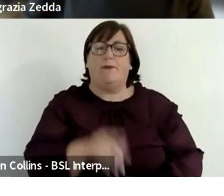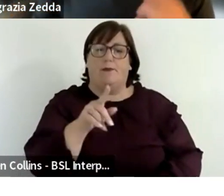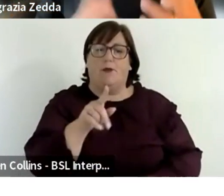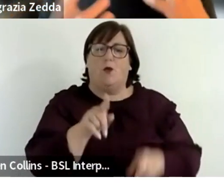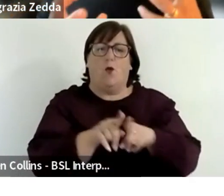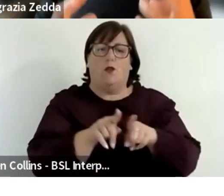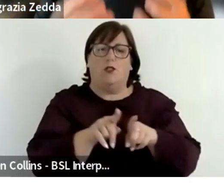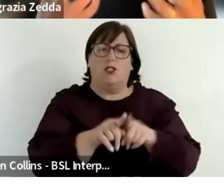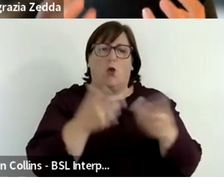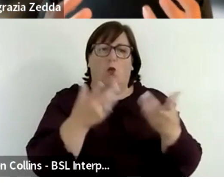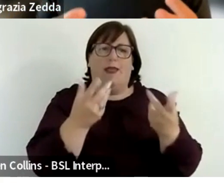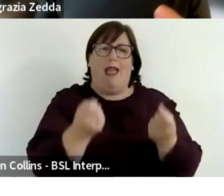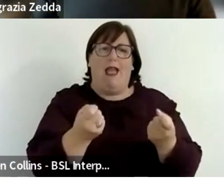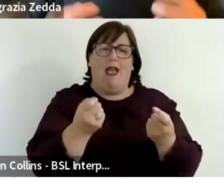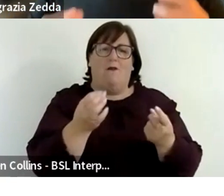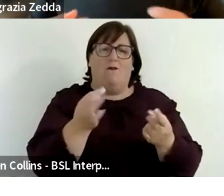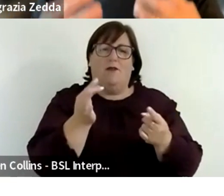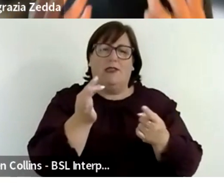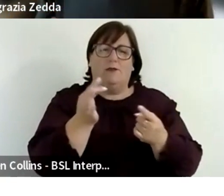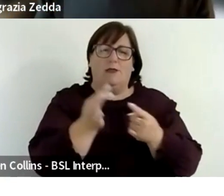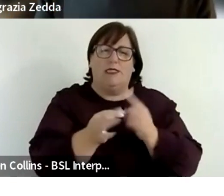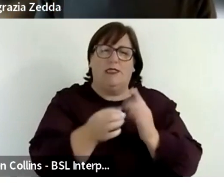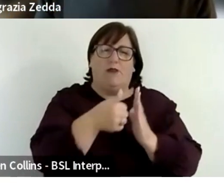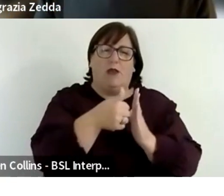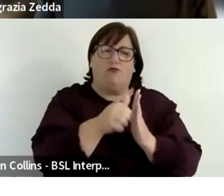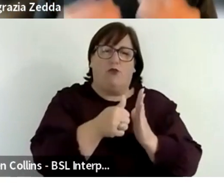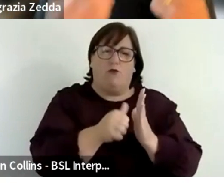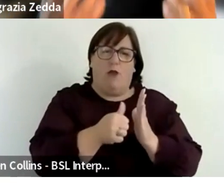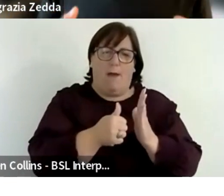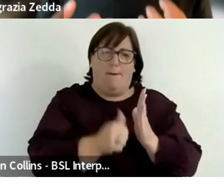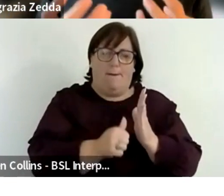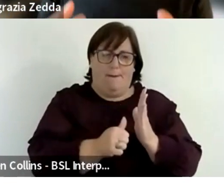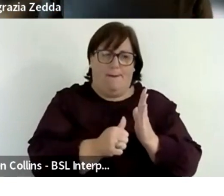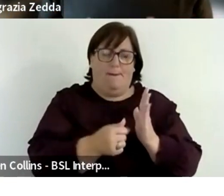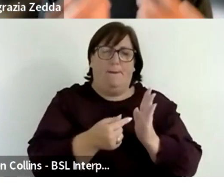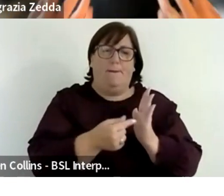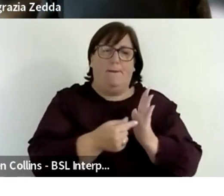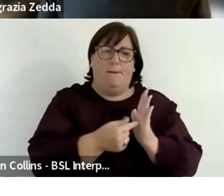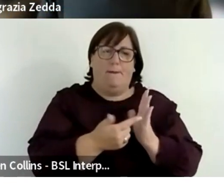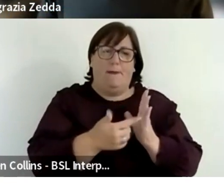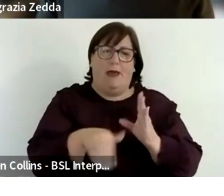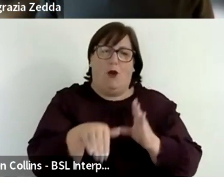We train our managers to be aware of equality diversity and inclusion,